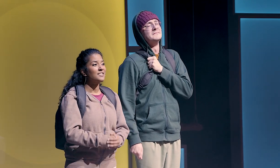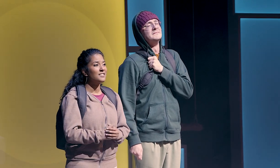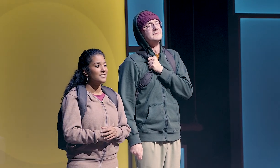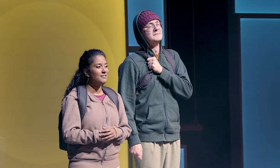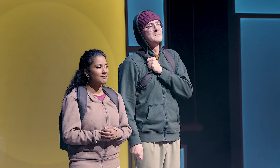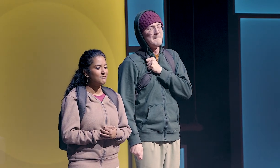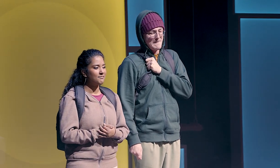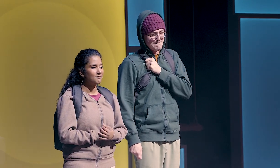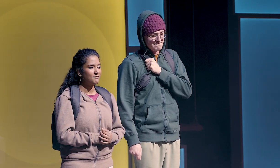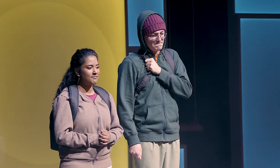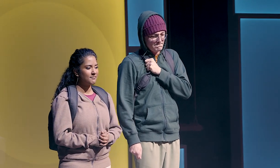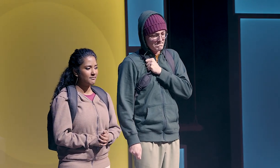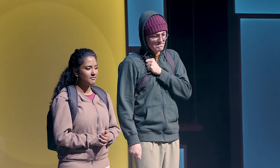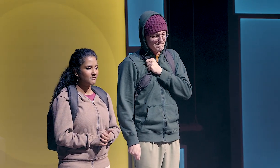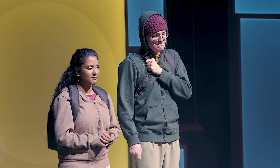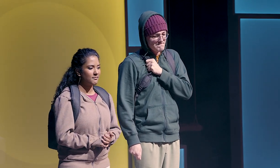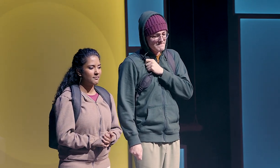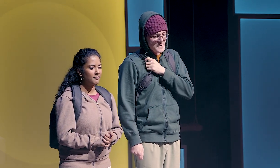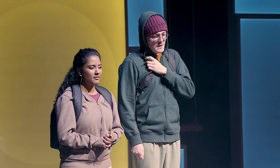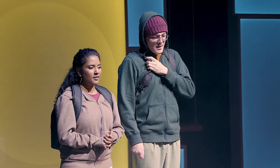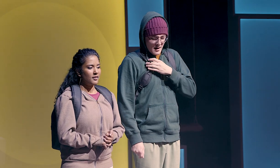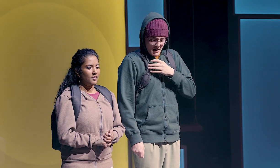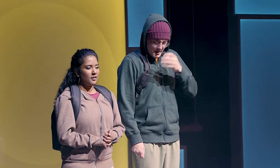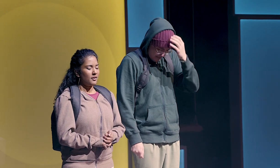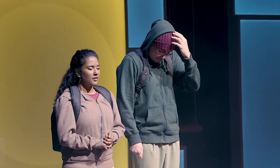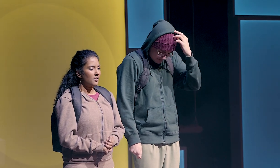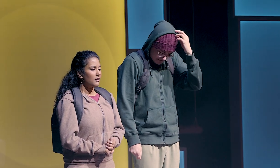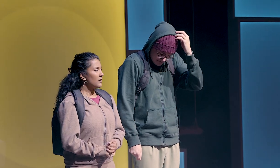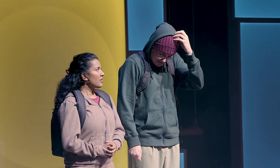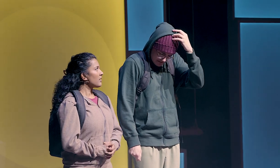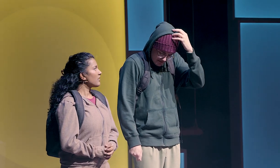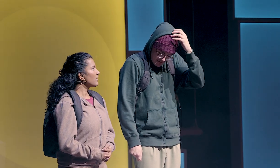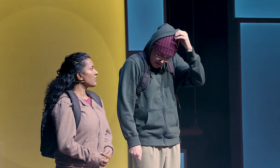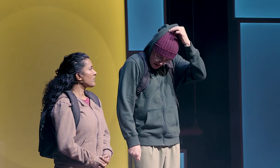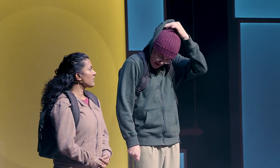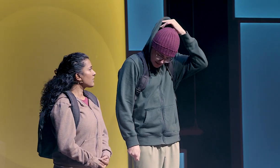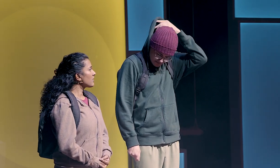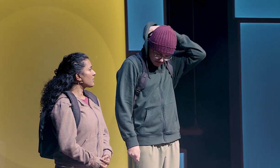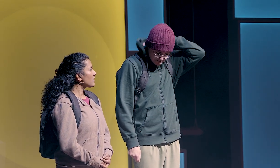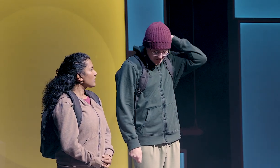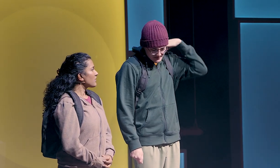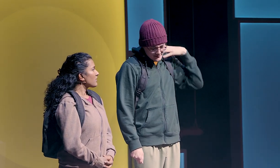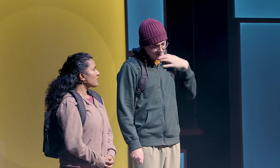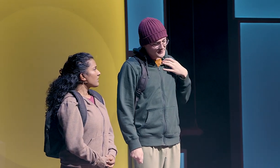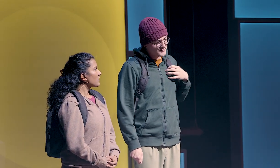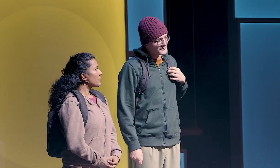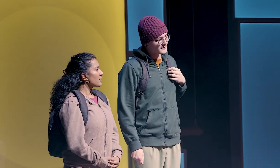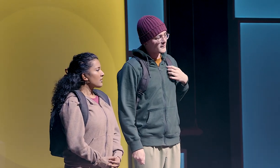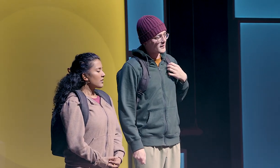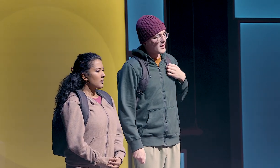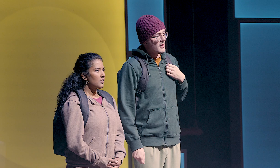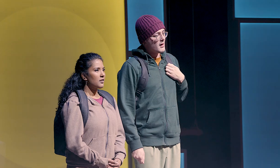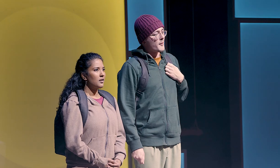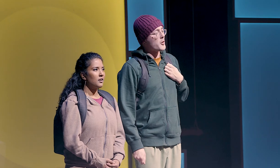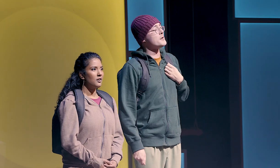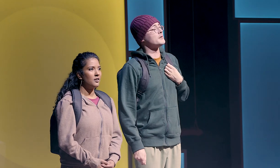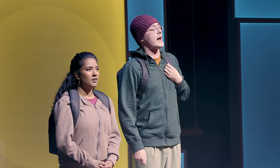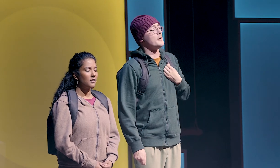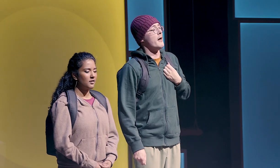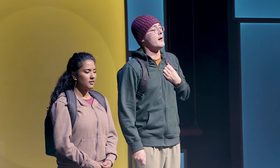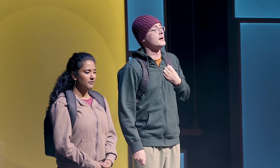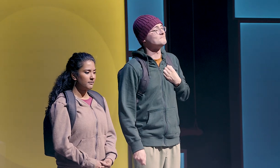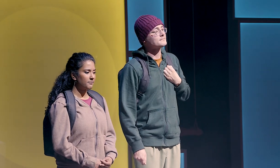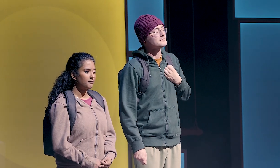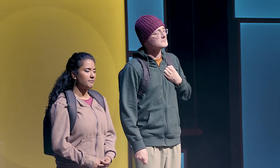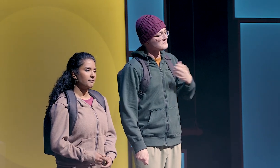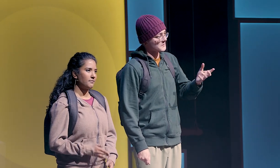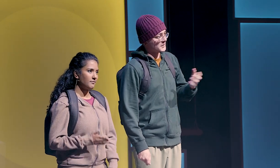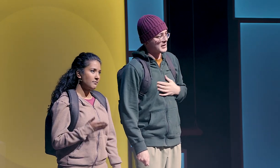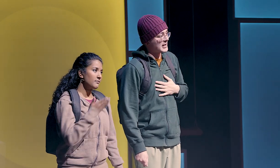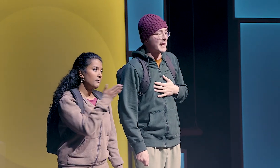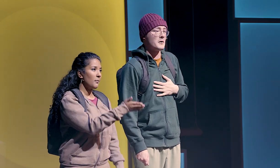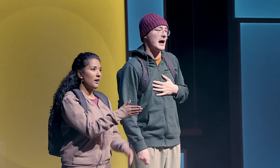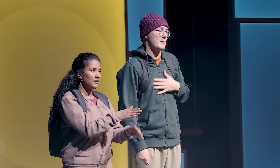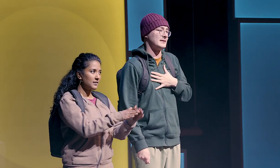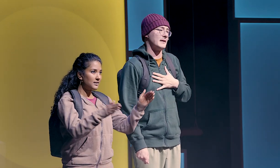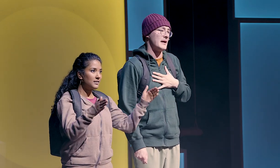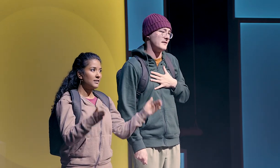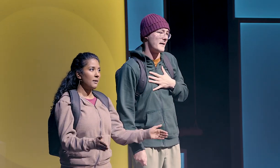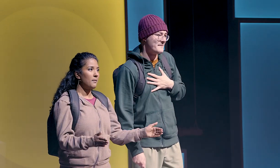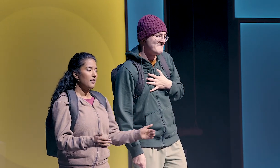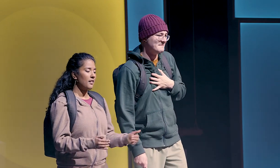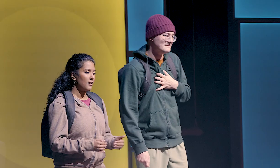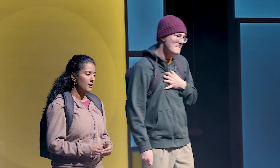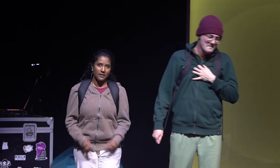I put my hood down, slowly made me way back to the counter.